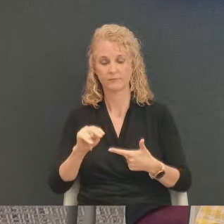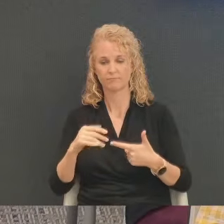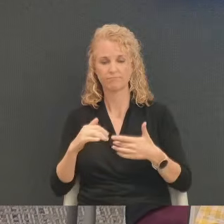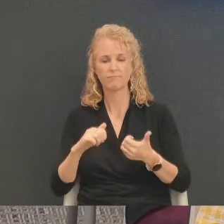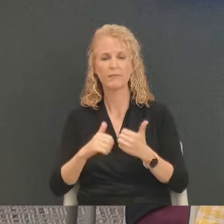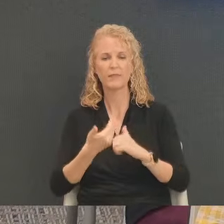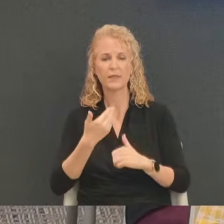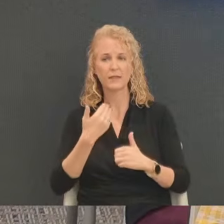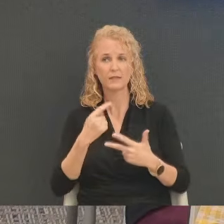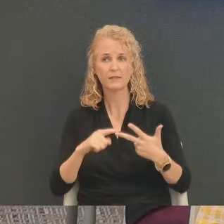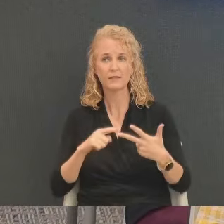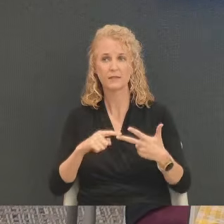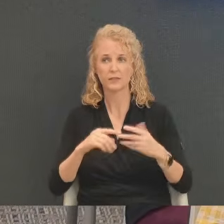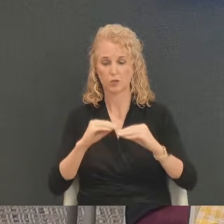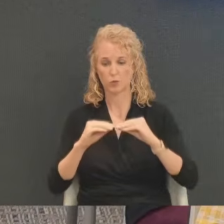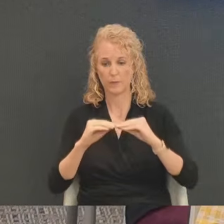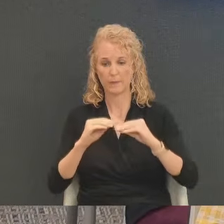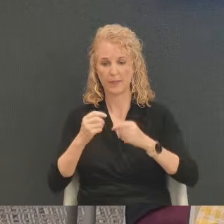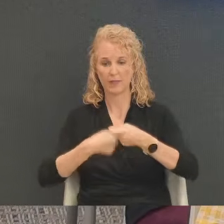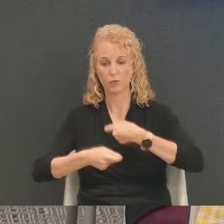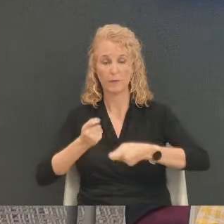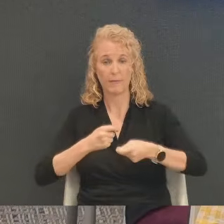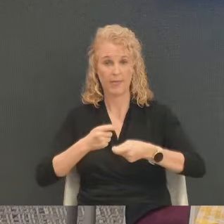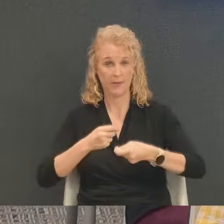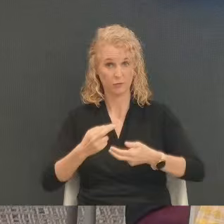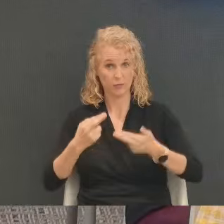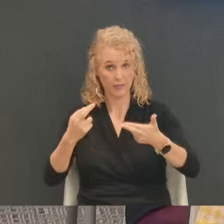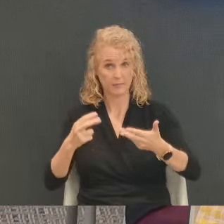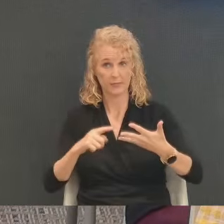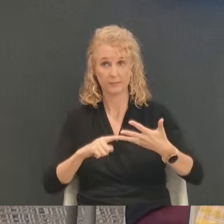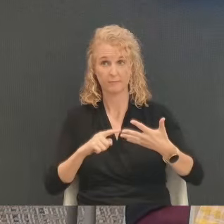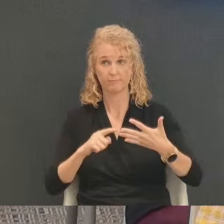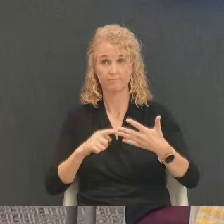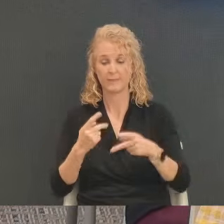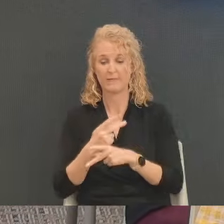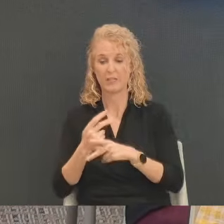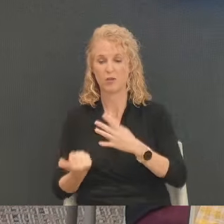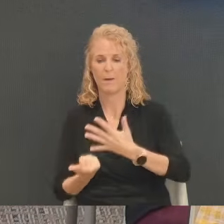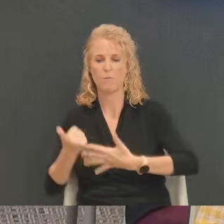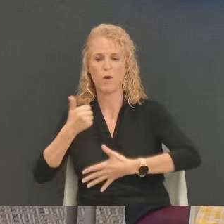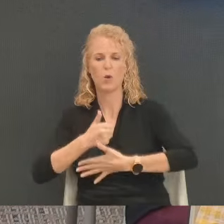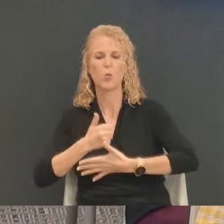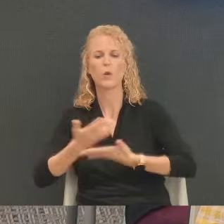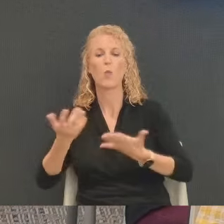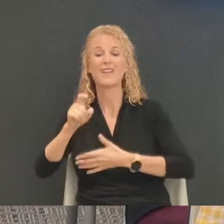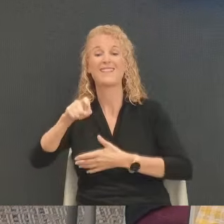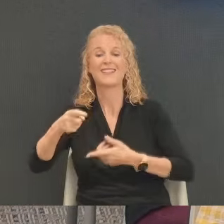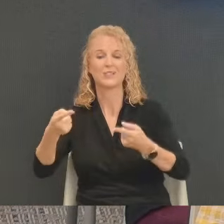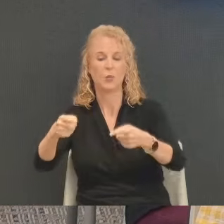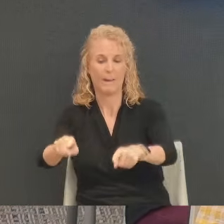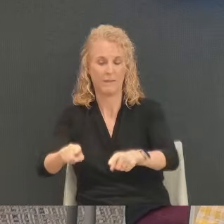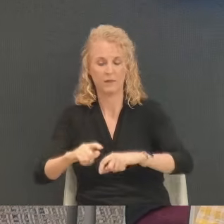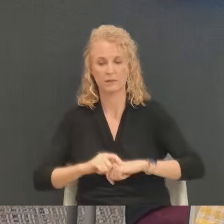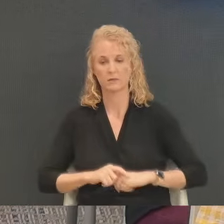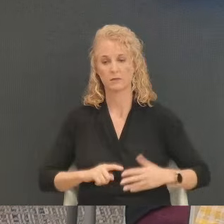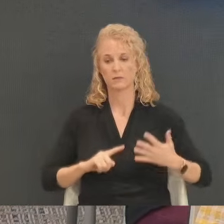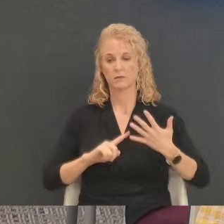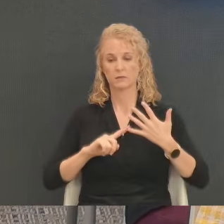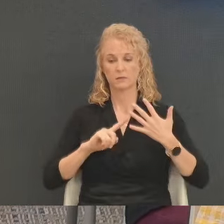and replacement recommendations, a prioritization ranking of all the above. Uh, it will look into